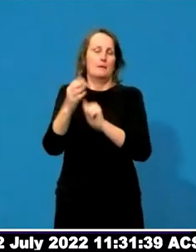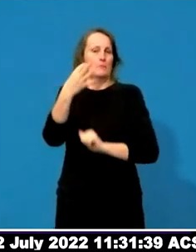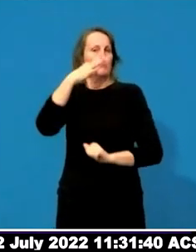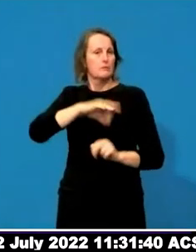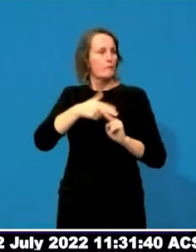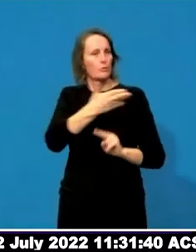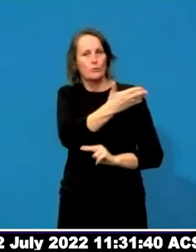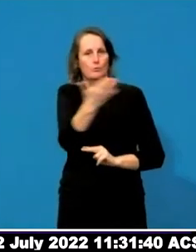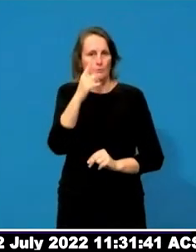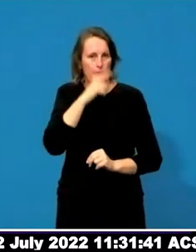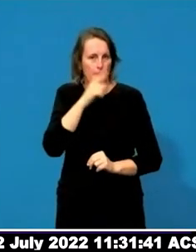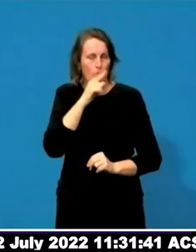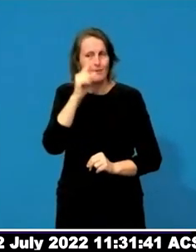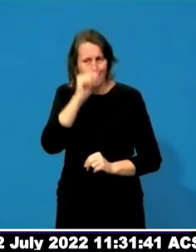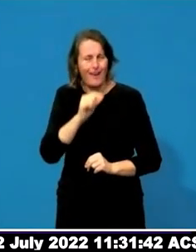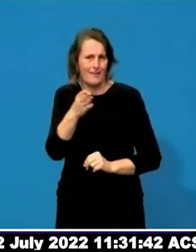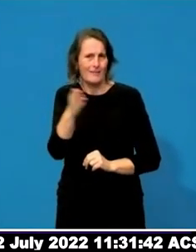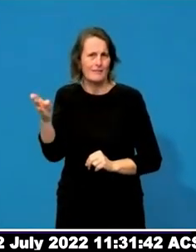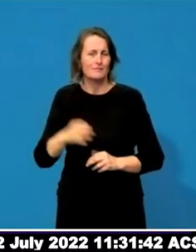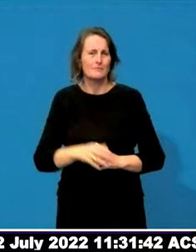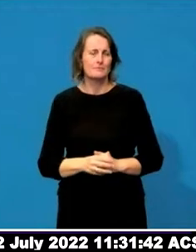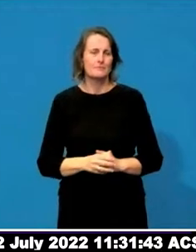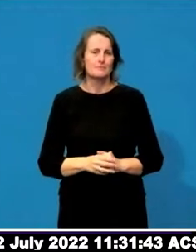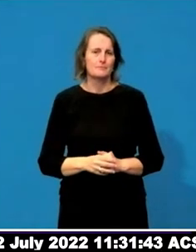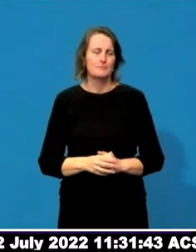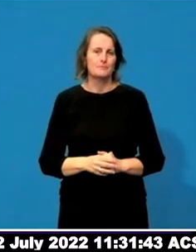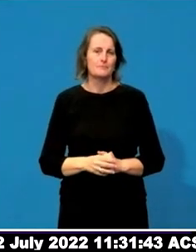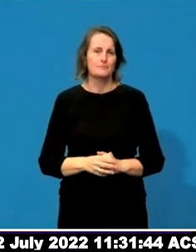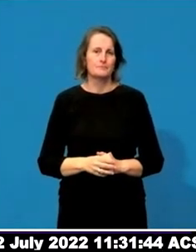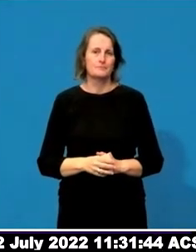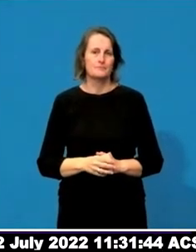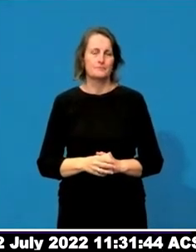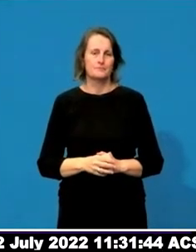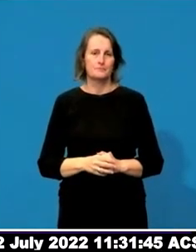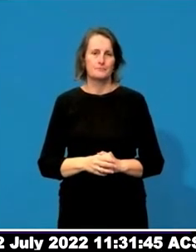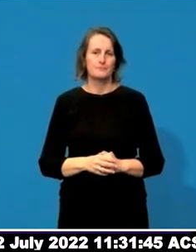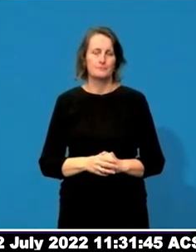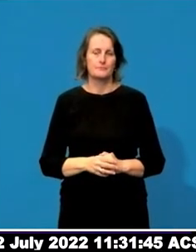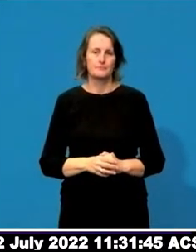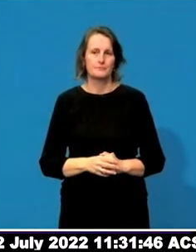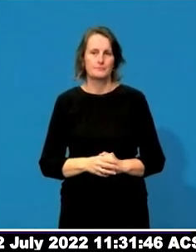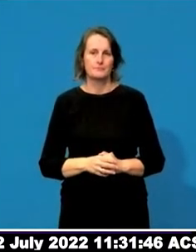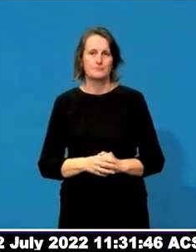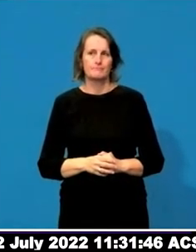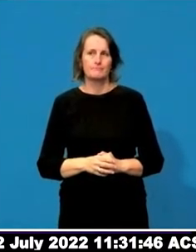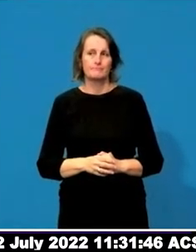and people that are using - using their services. I don't think it will be easy.